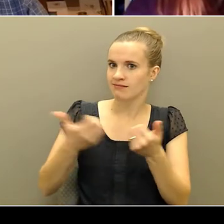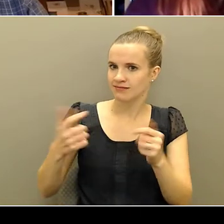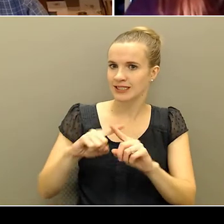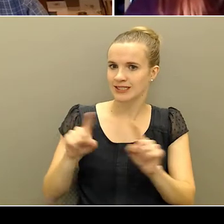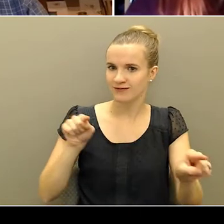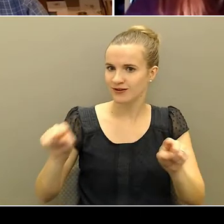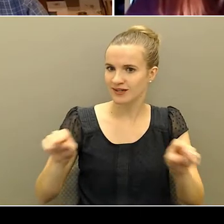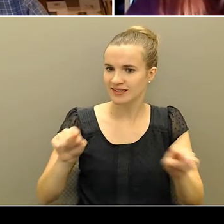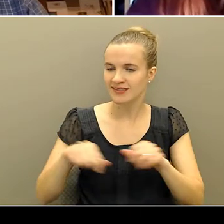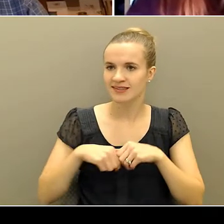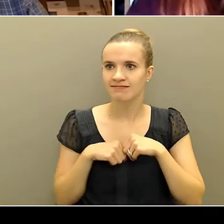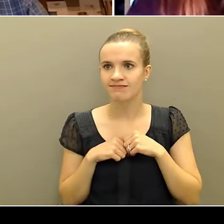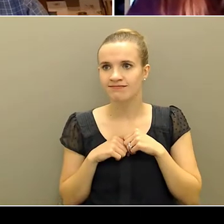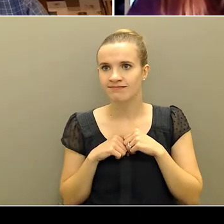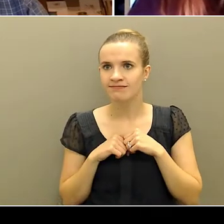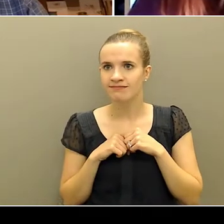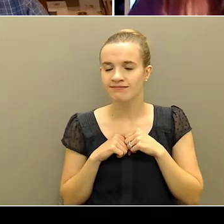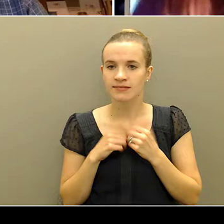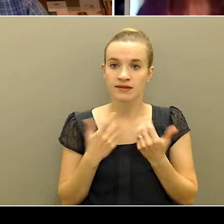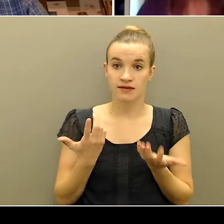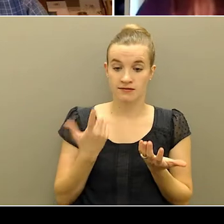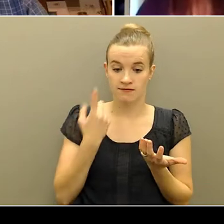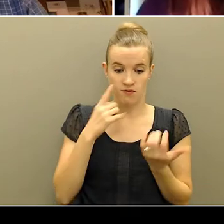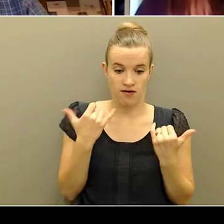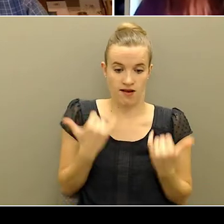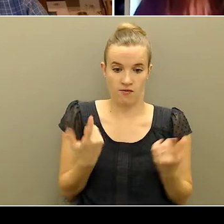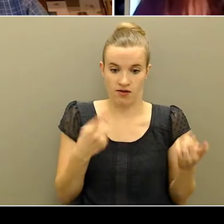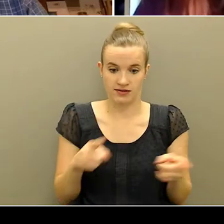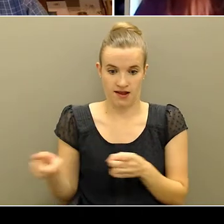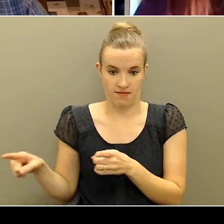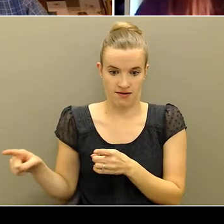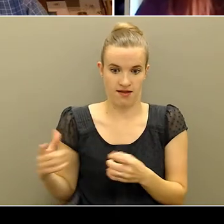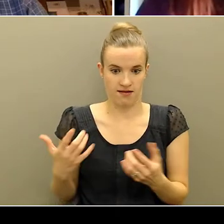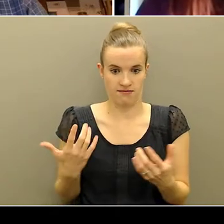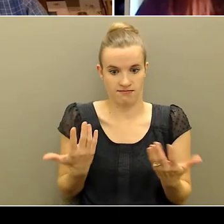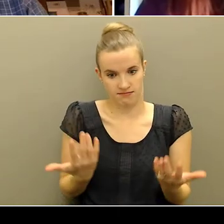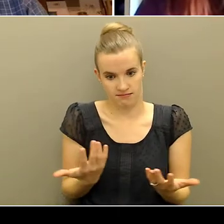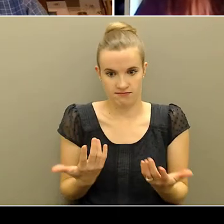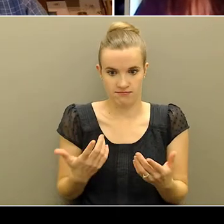that using inclusion in certain times can be a little bit more welcoming and